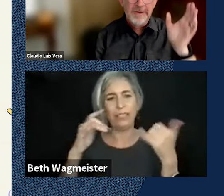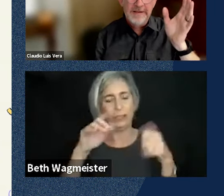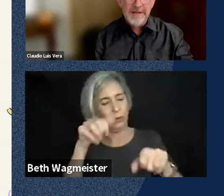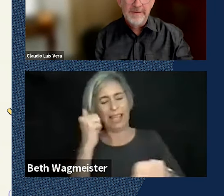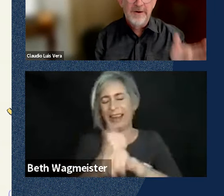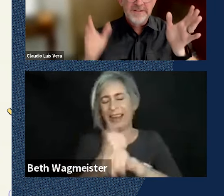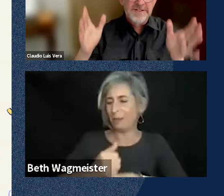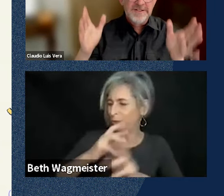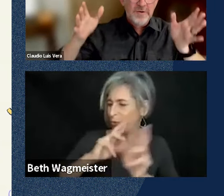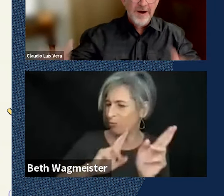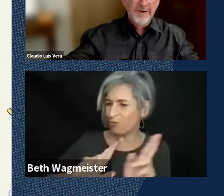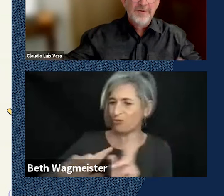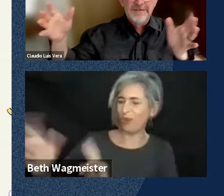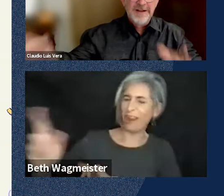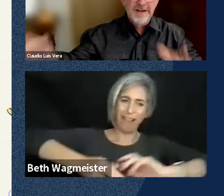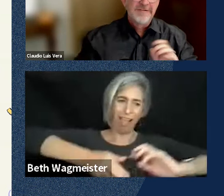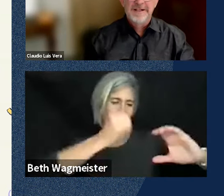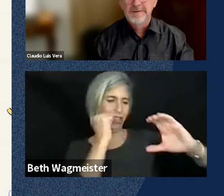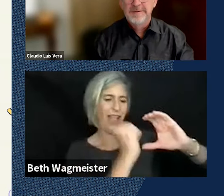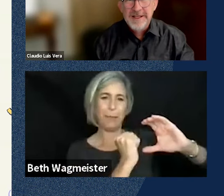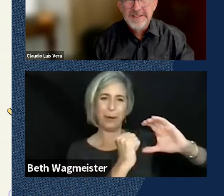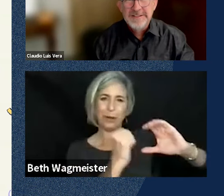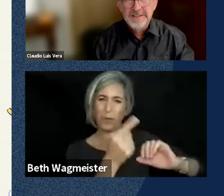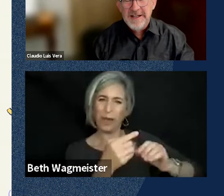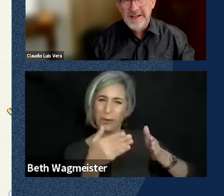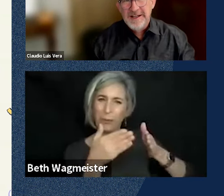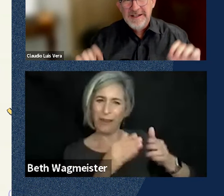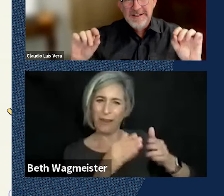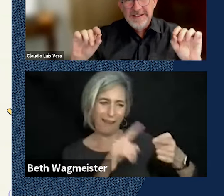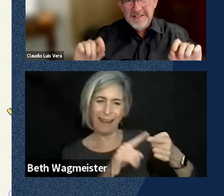So people know, okay, landmarks. This is one way of navigating a page.